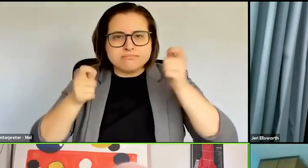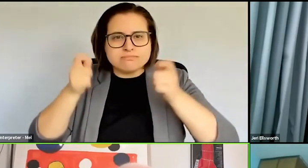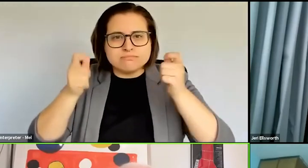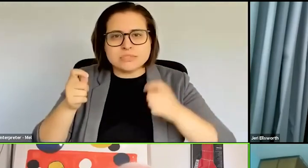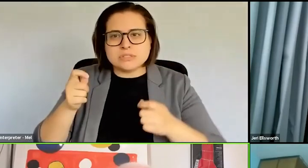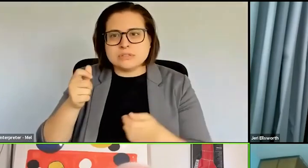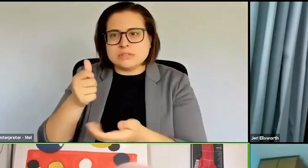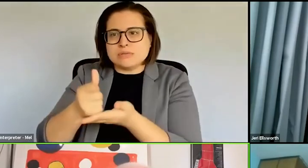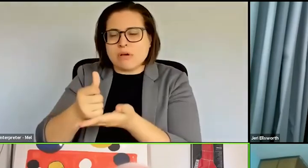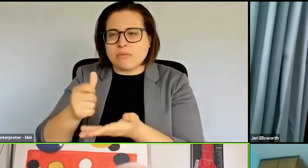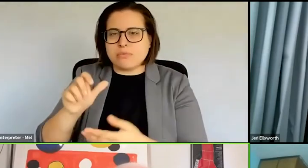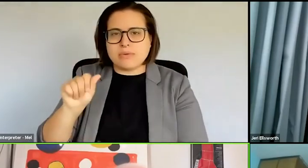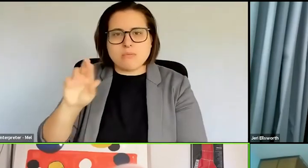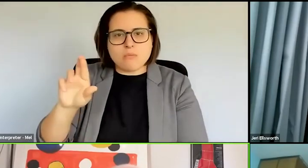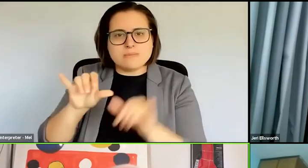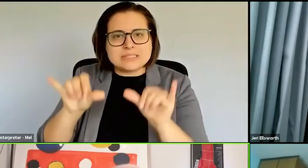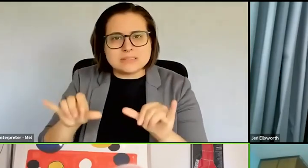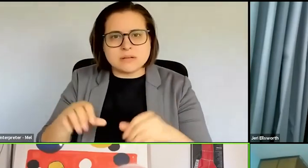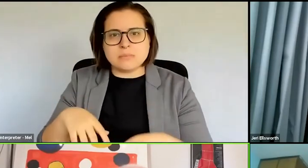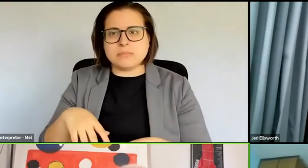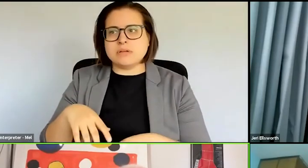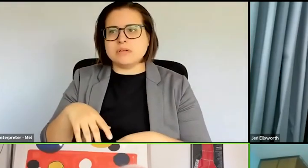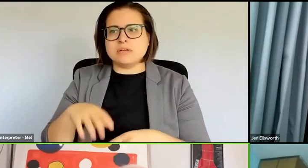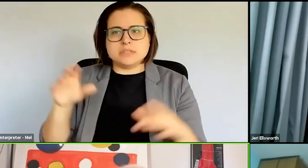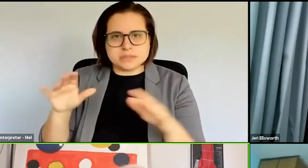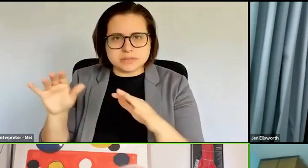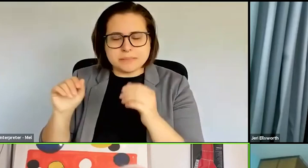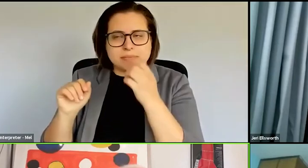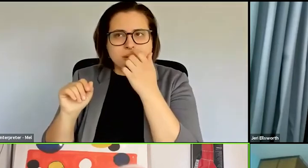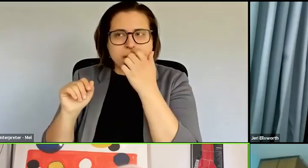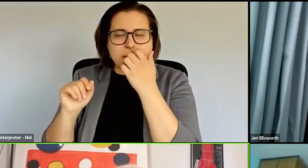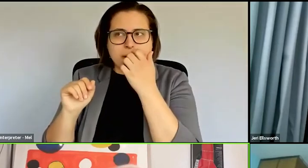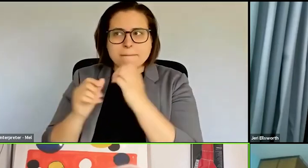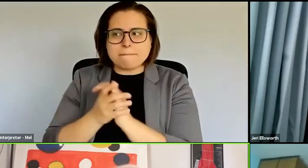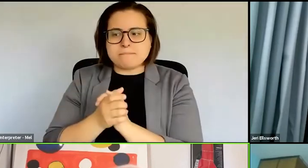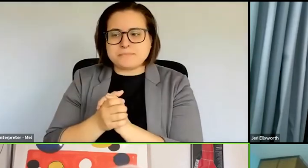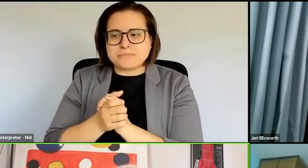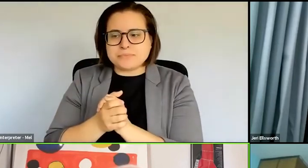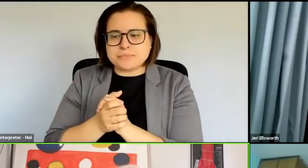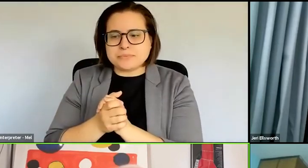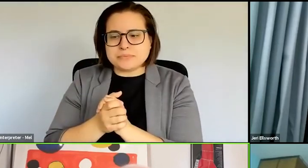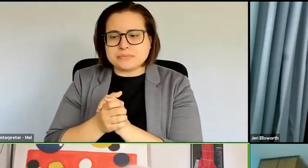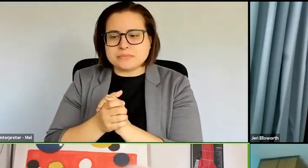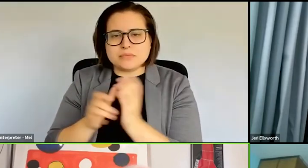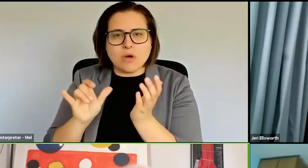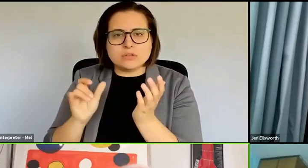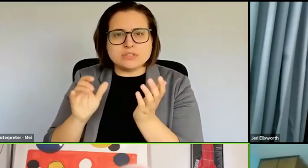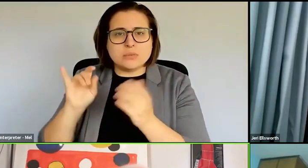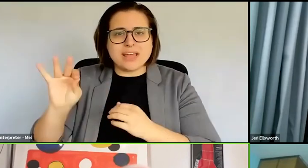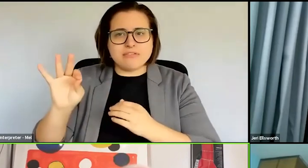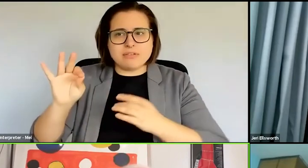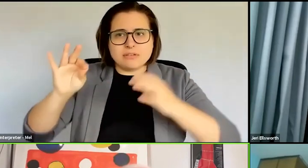system or some combination other than the fact that you out in public look ridiculous which some